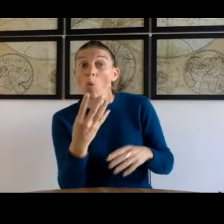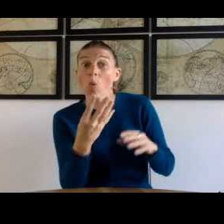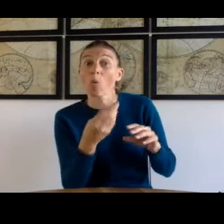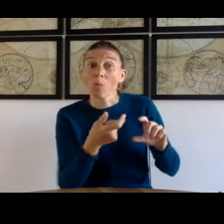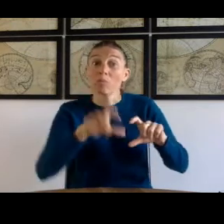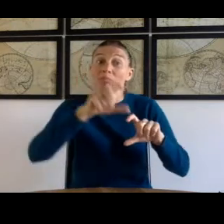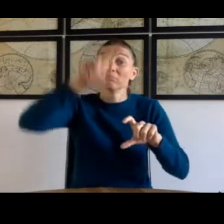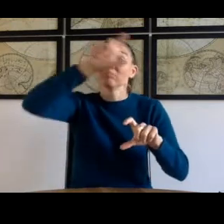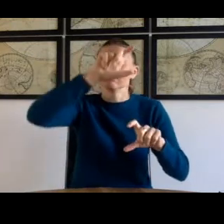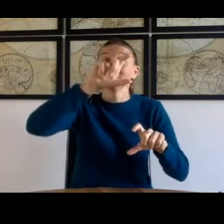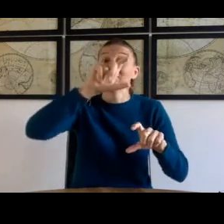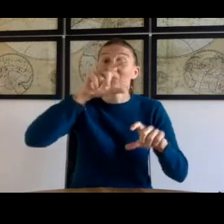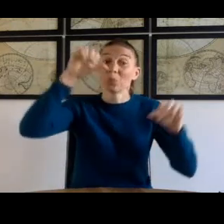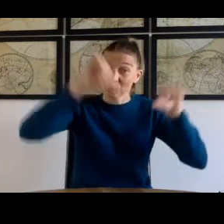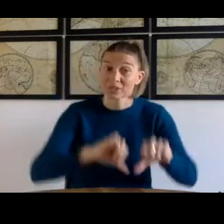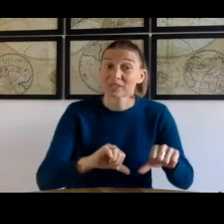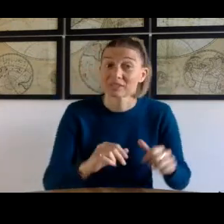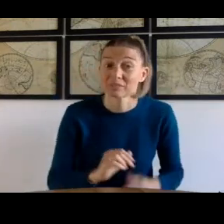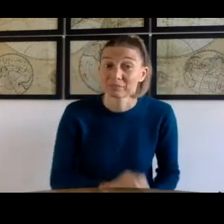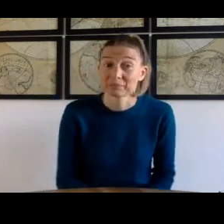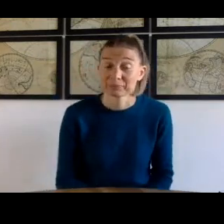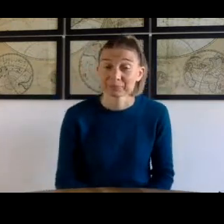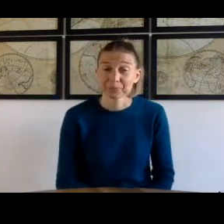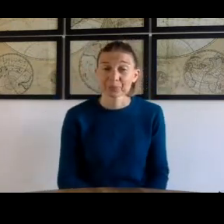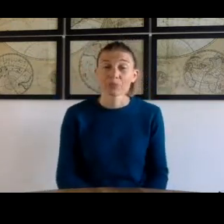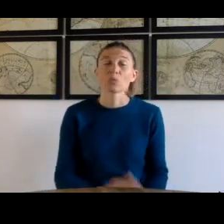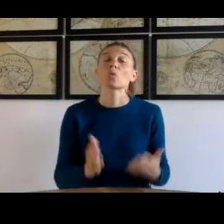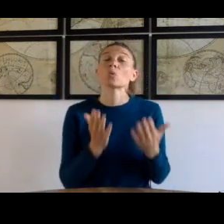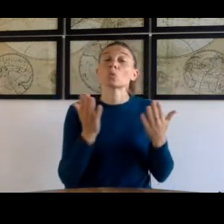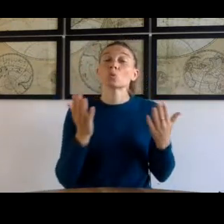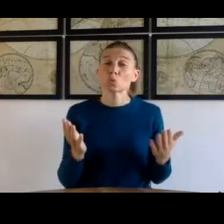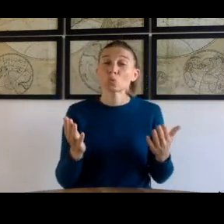So, based on the objectives that Zrinka was describing,